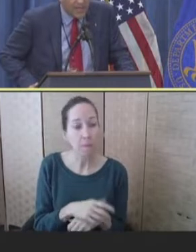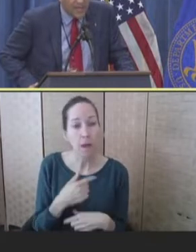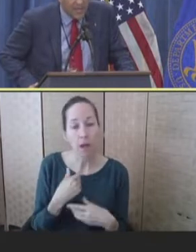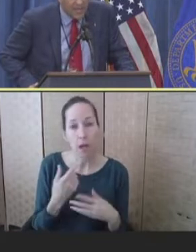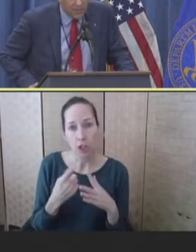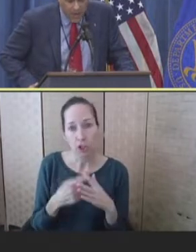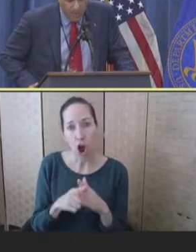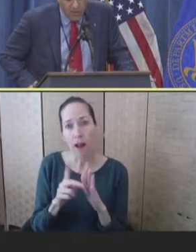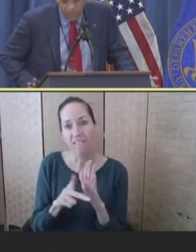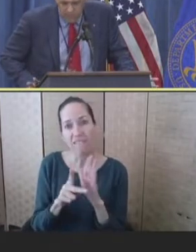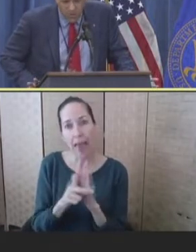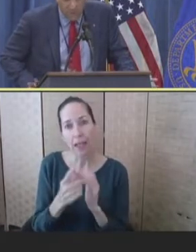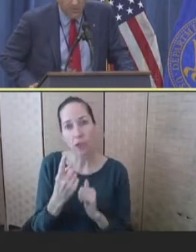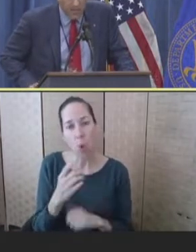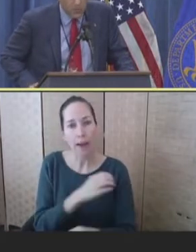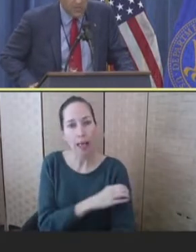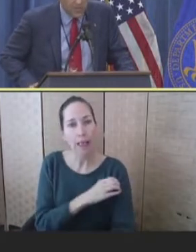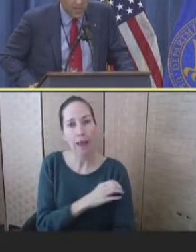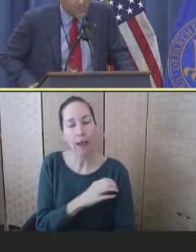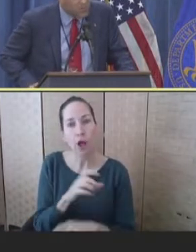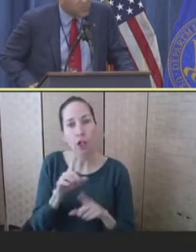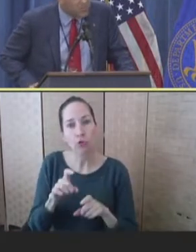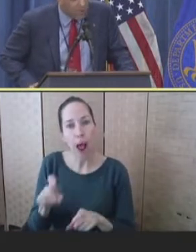And remember, you know, it's a Phase I study so it's small.